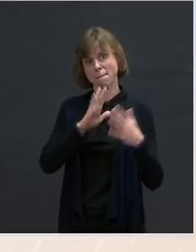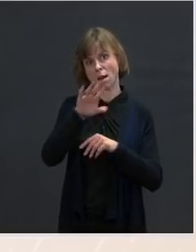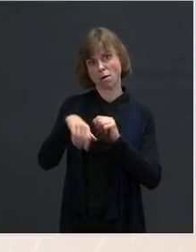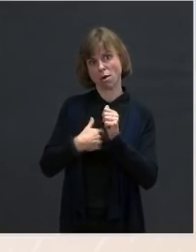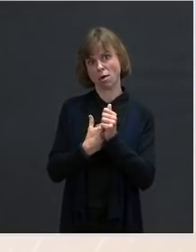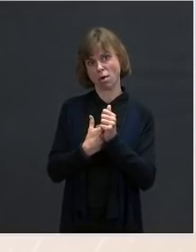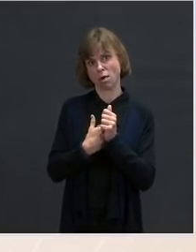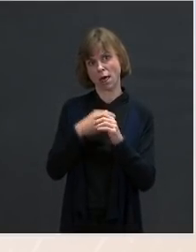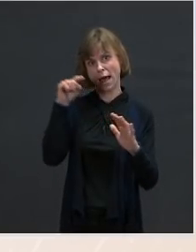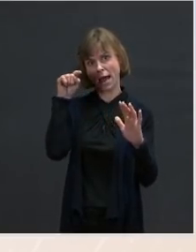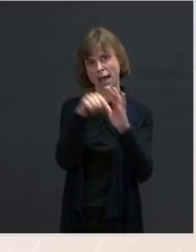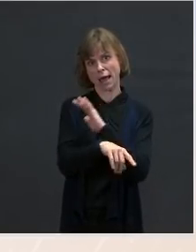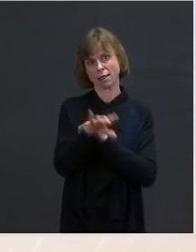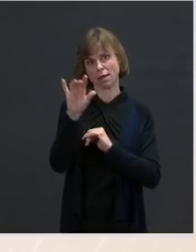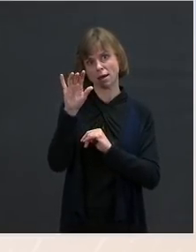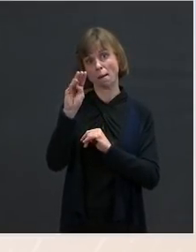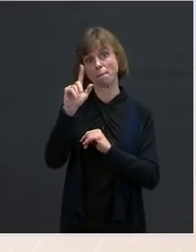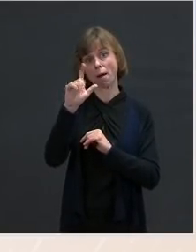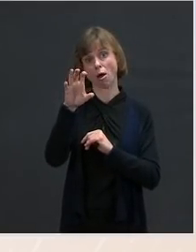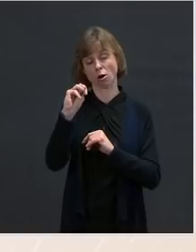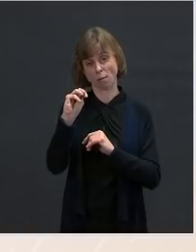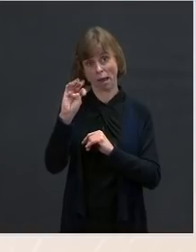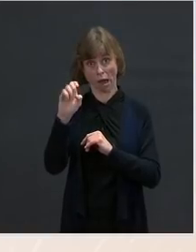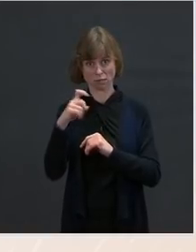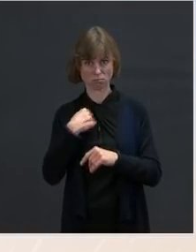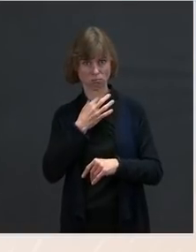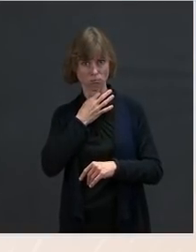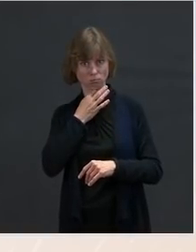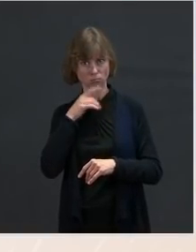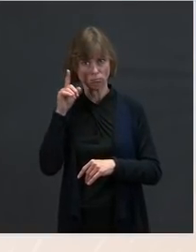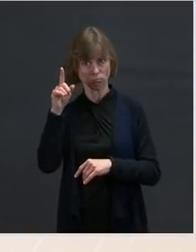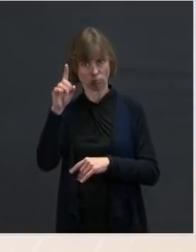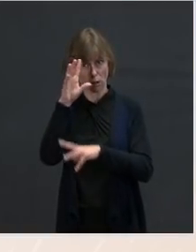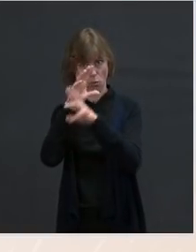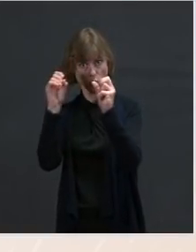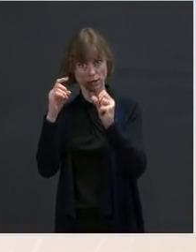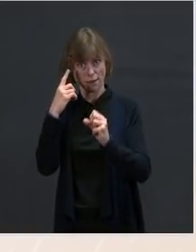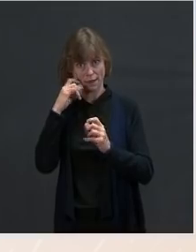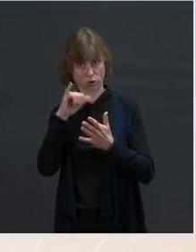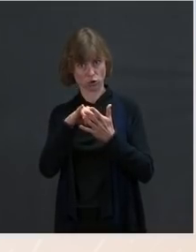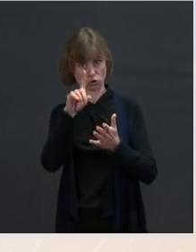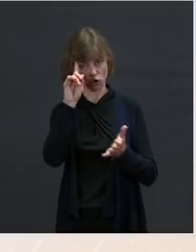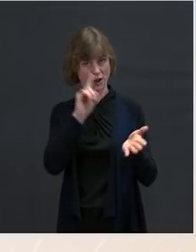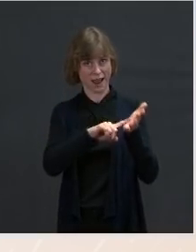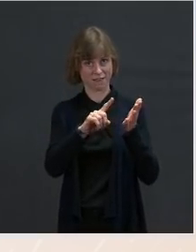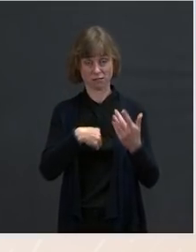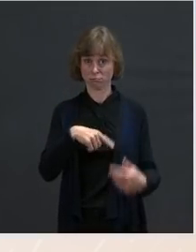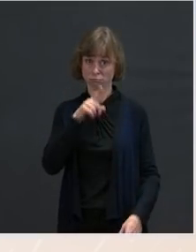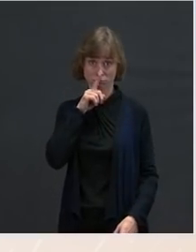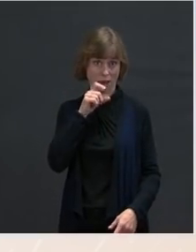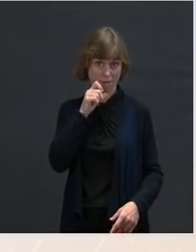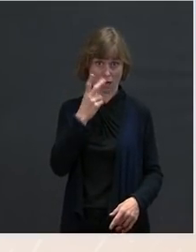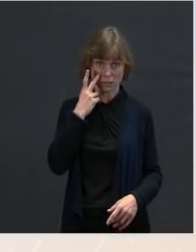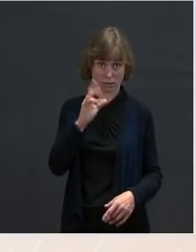I just wanted to know: Does the administration think that this is something that should be looked into? Ms. Psaki: I have not seen that letter. If you're -- if you want to provide it to us,